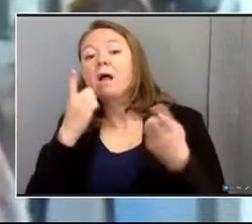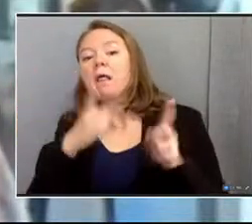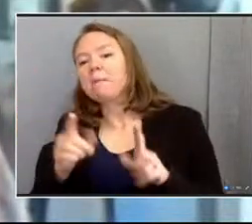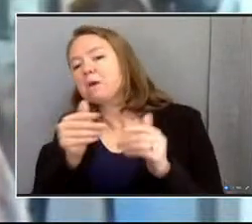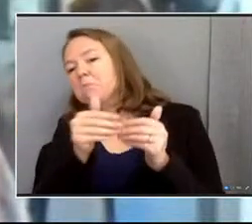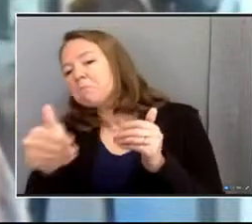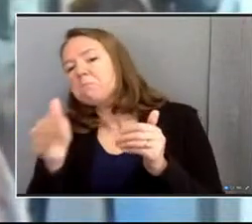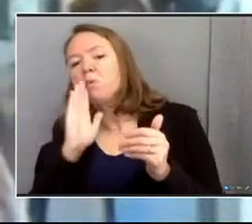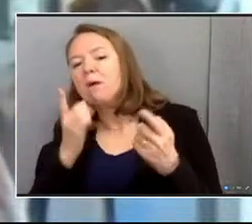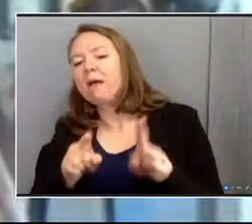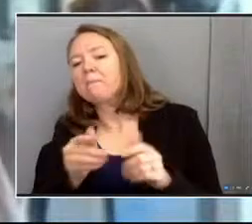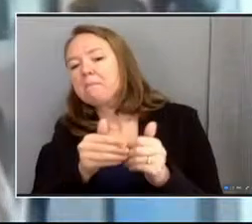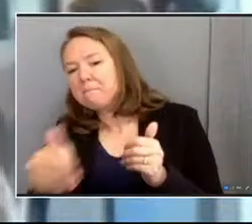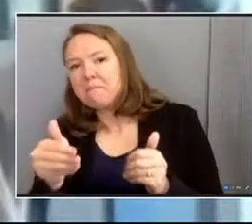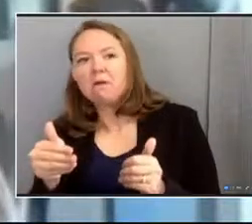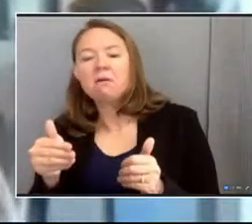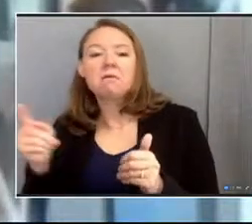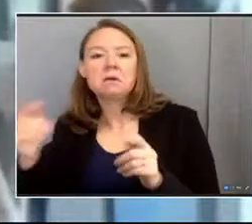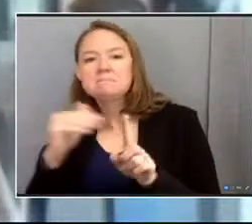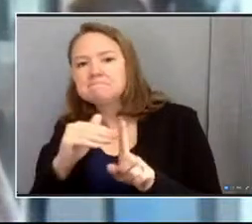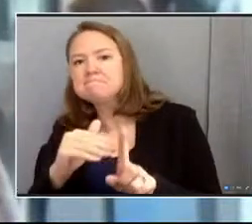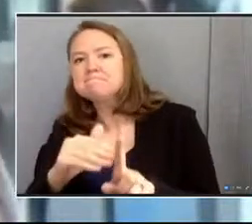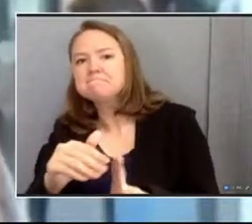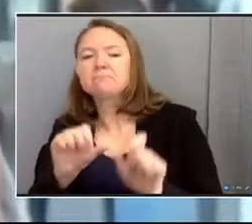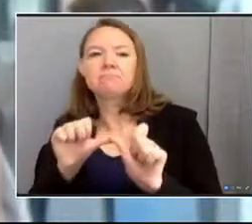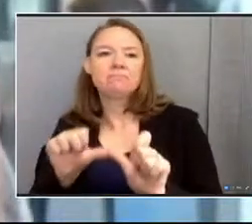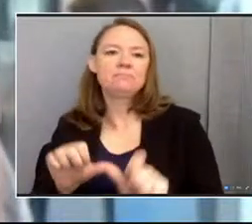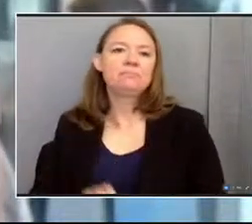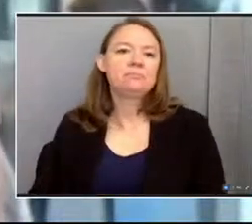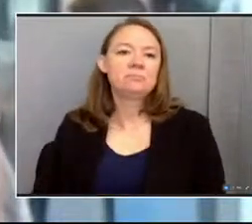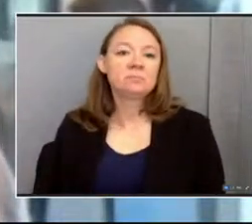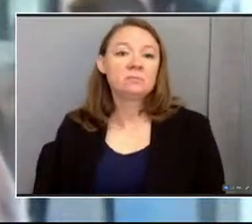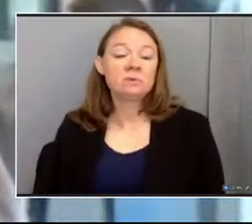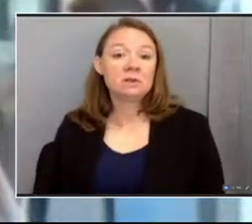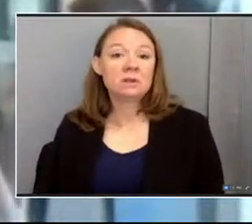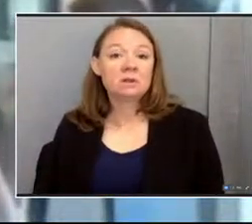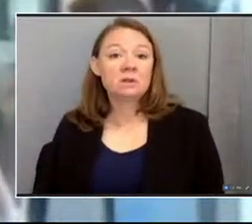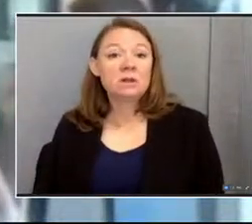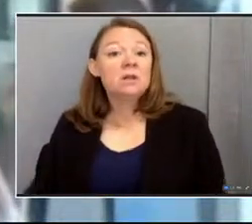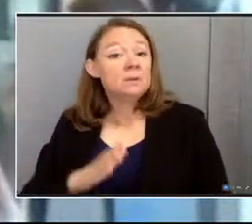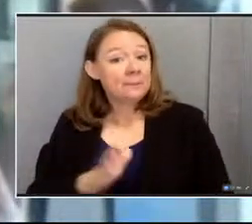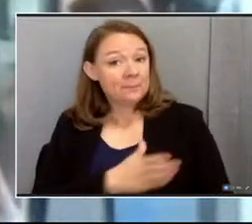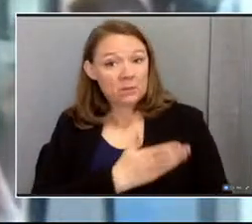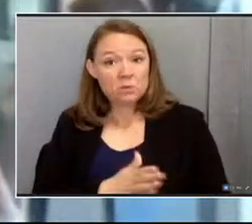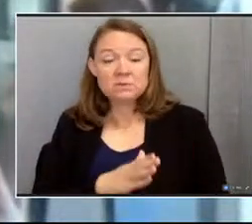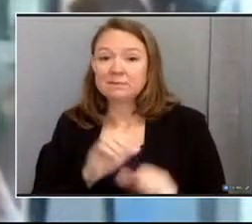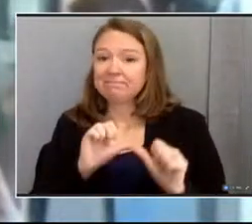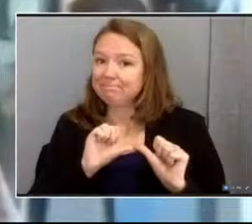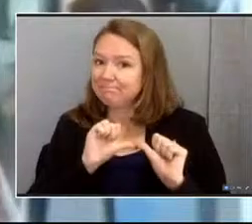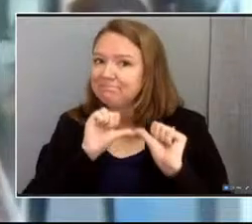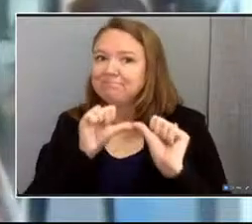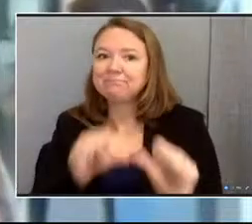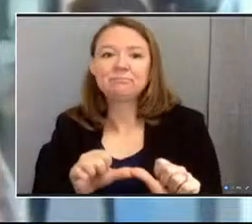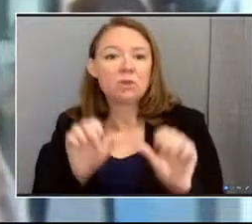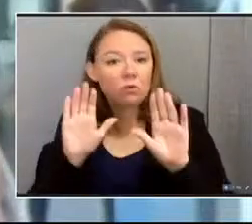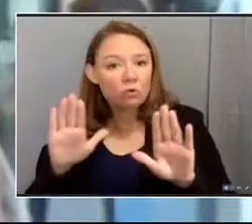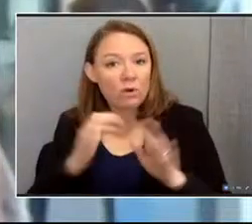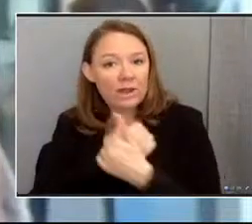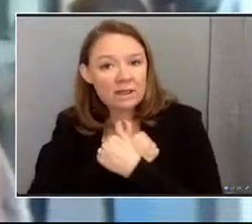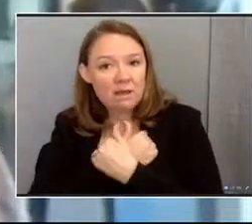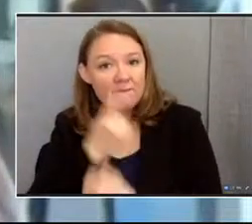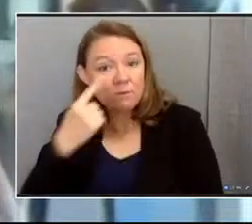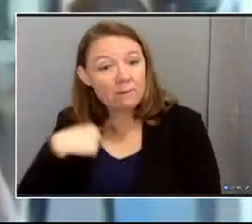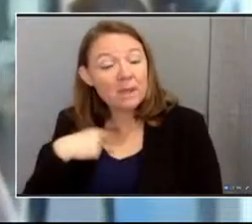continued to be a great love for me and study. Though times were hard for the family. We had lost